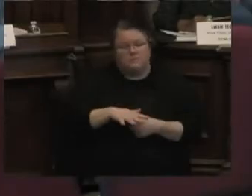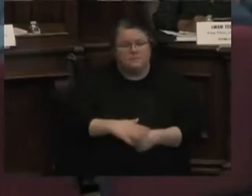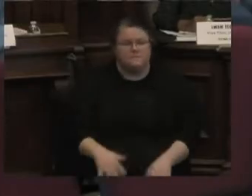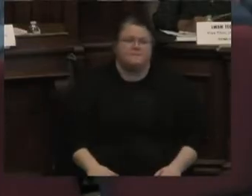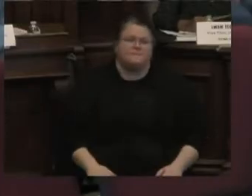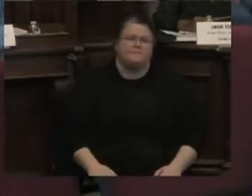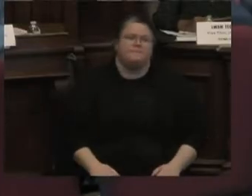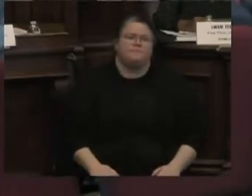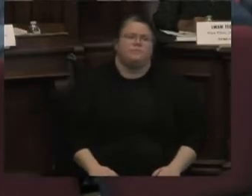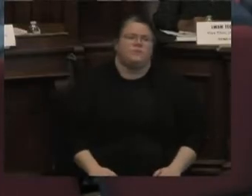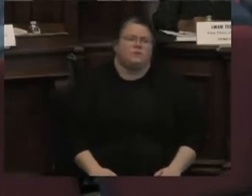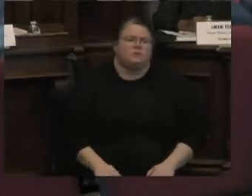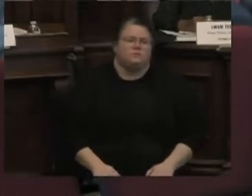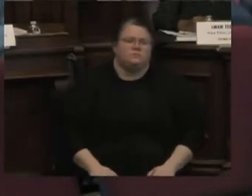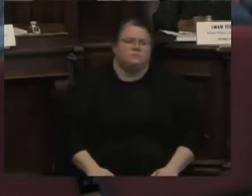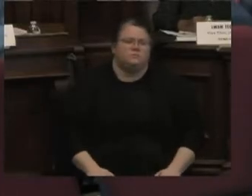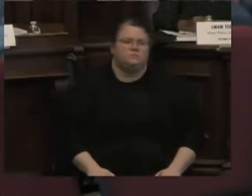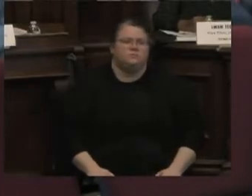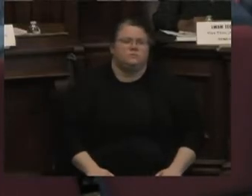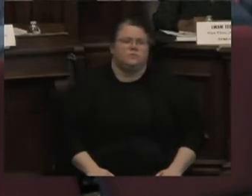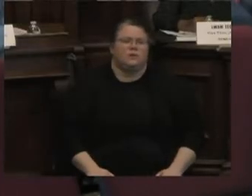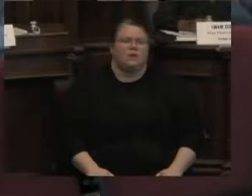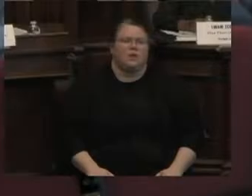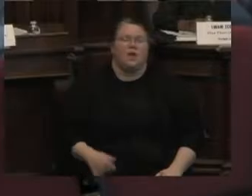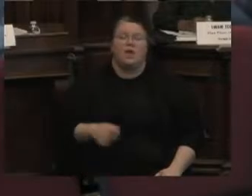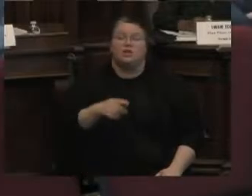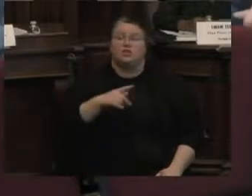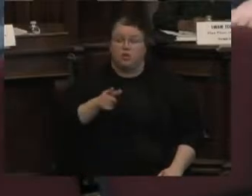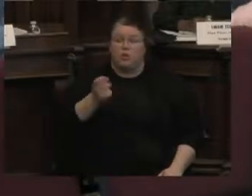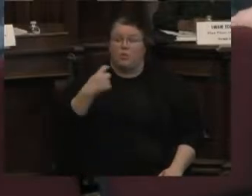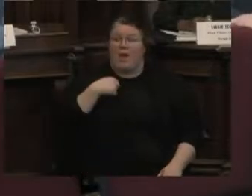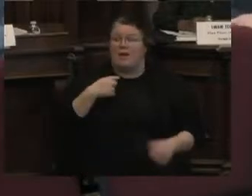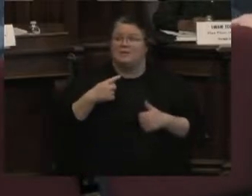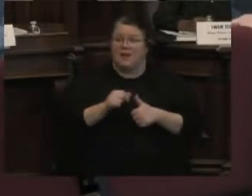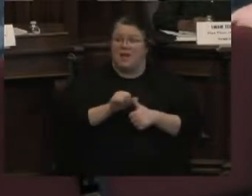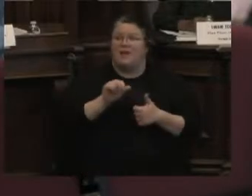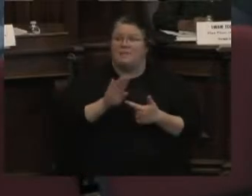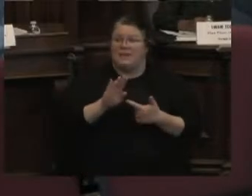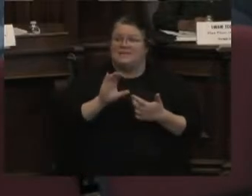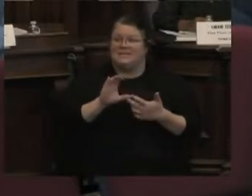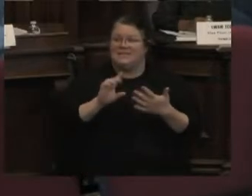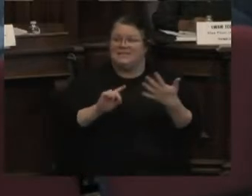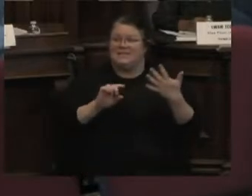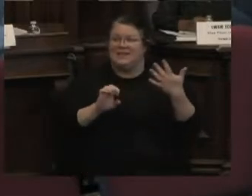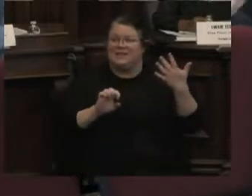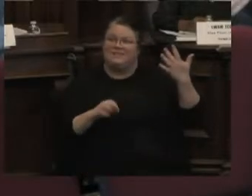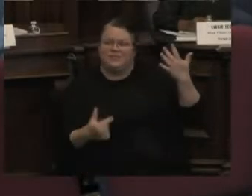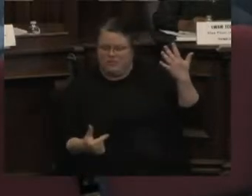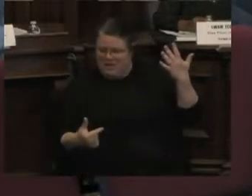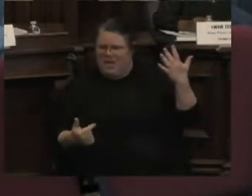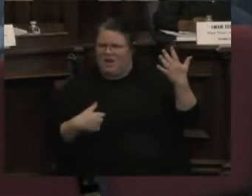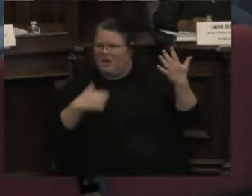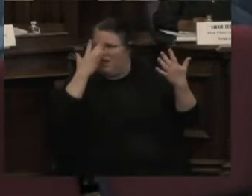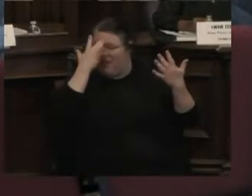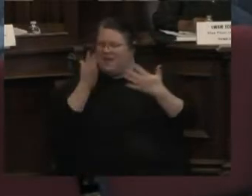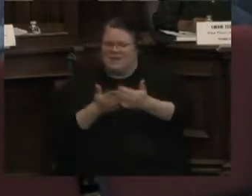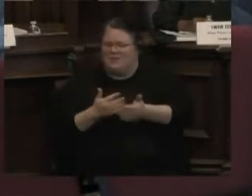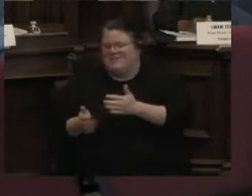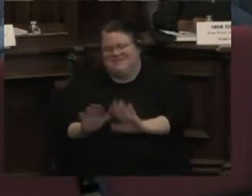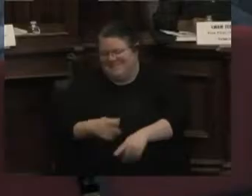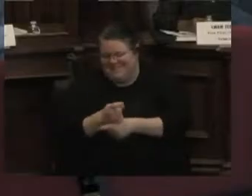the community is? So I stopped